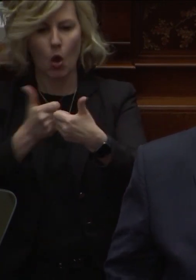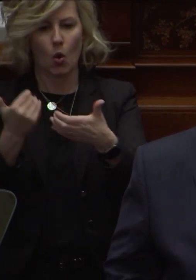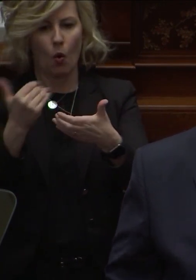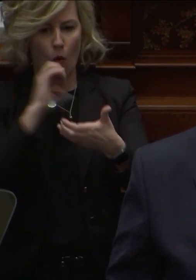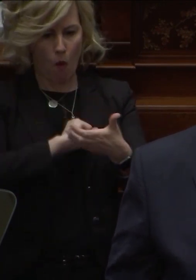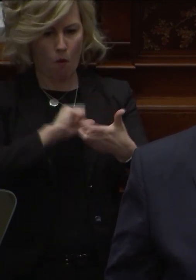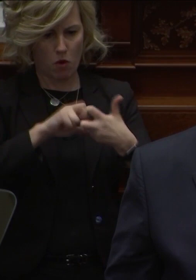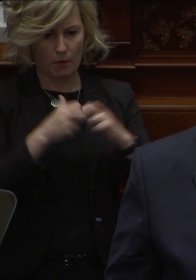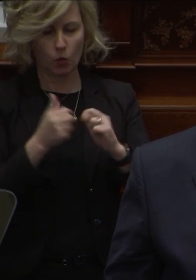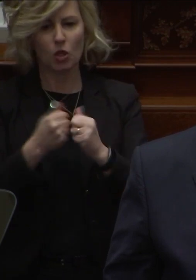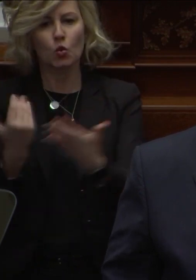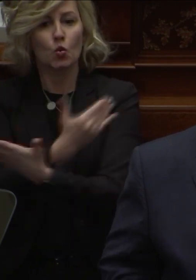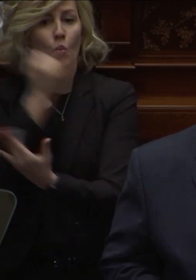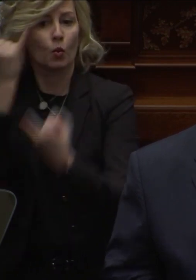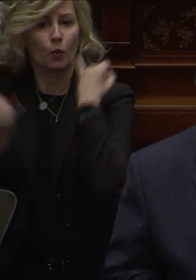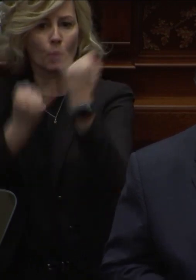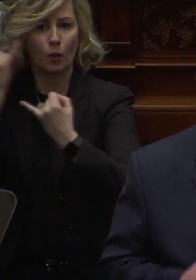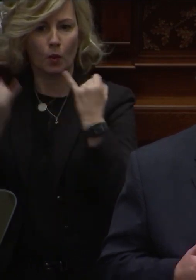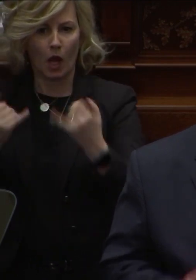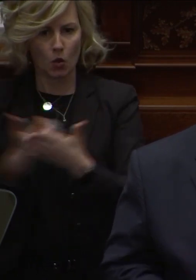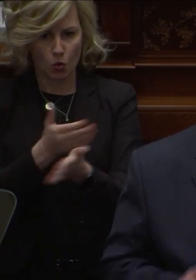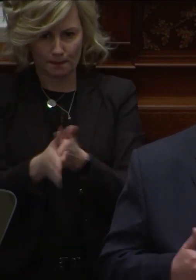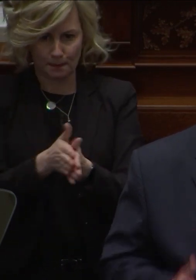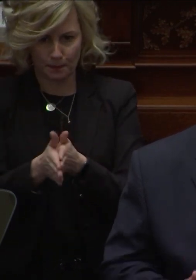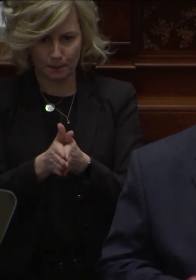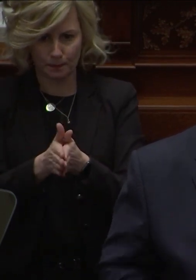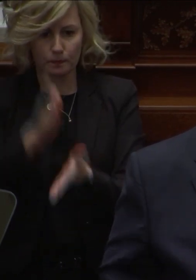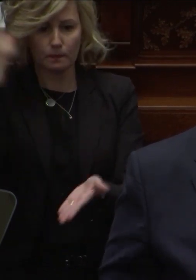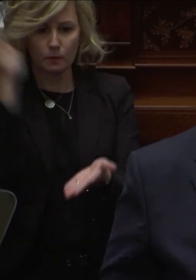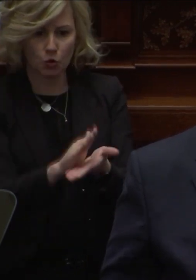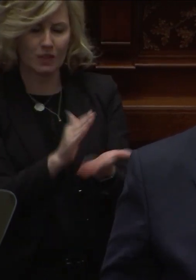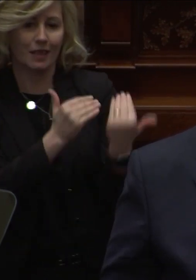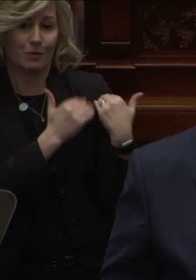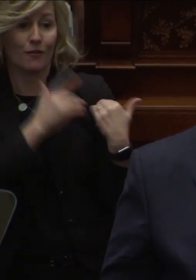OPTIMISTS WHO FOCUSED ON TACKLING OLD PROBLEMS WITH NEW IDEAS AND NEW VIGOR, REDUCING